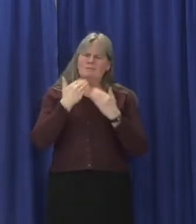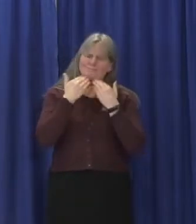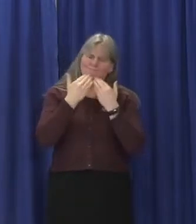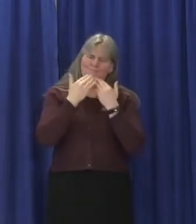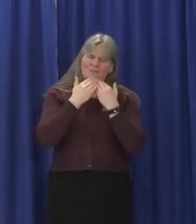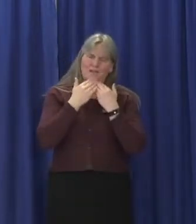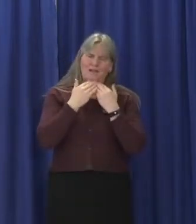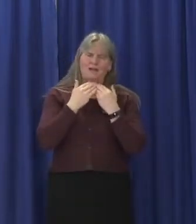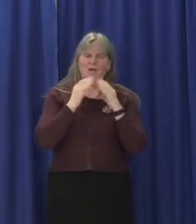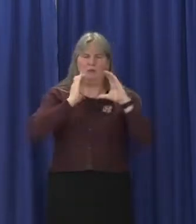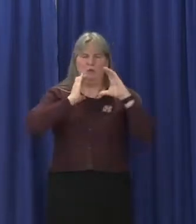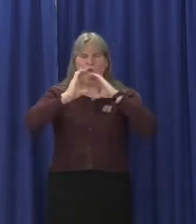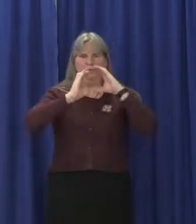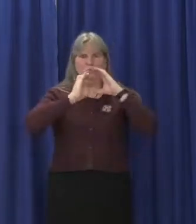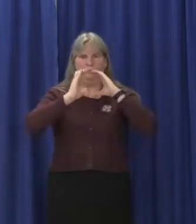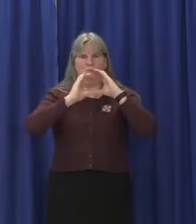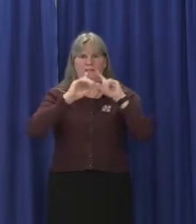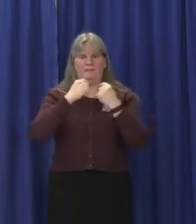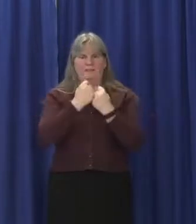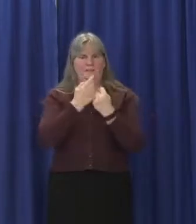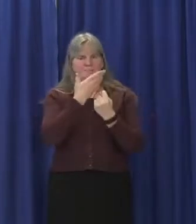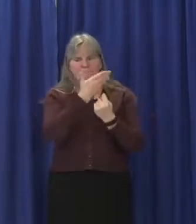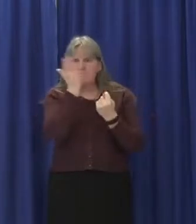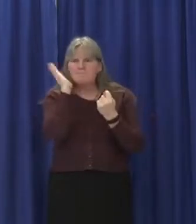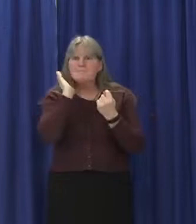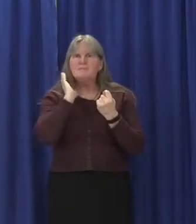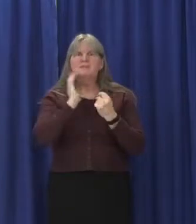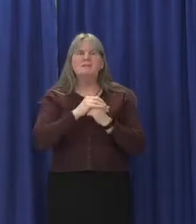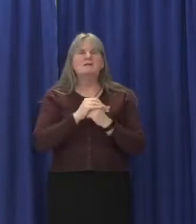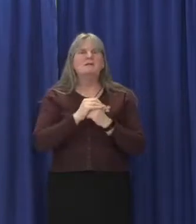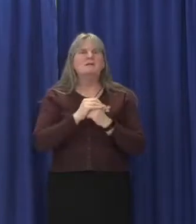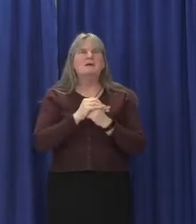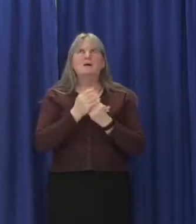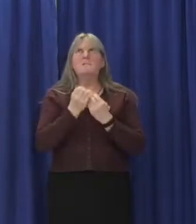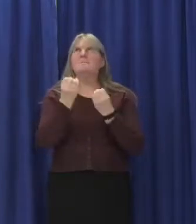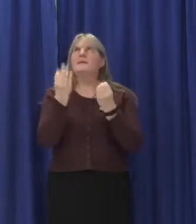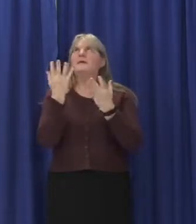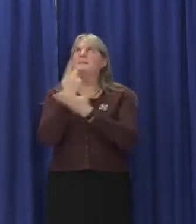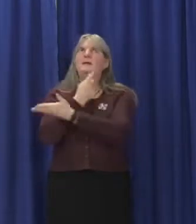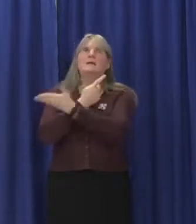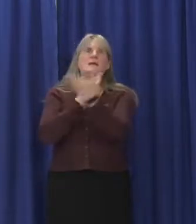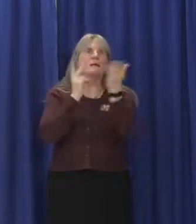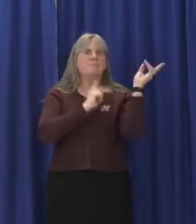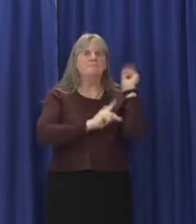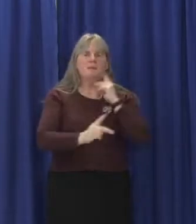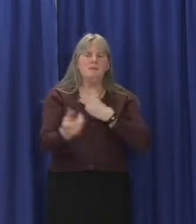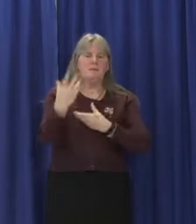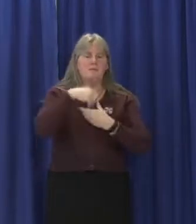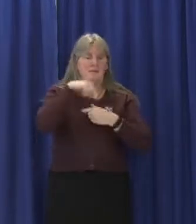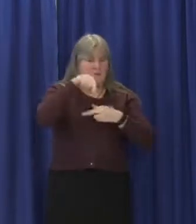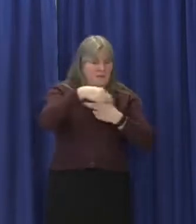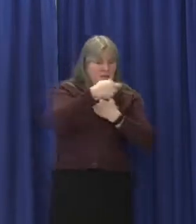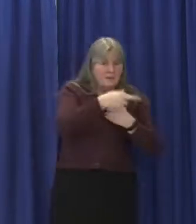communications teams. The web of folks that are involved, from this room, I'm looking around the room